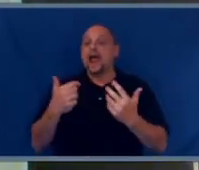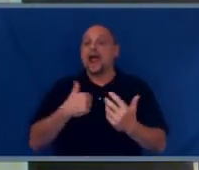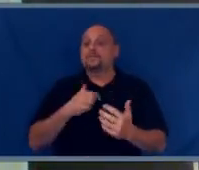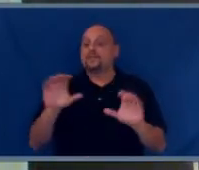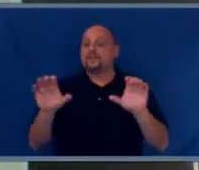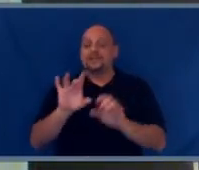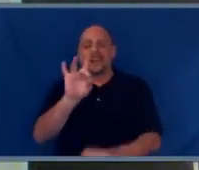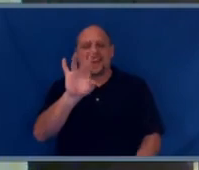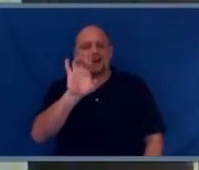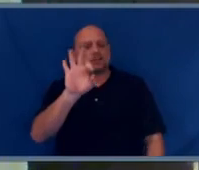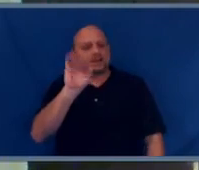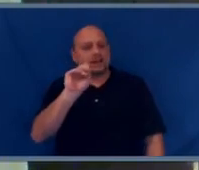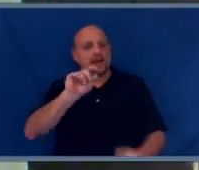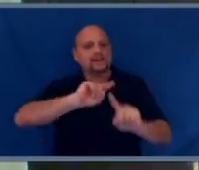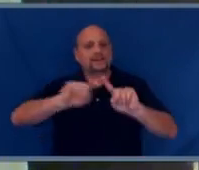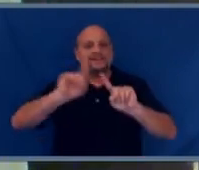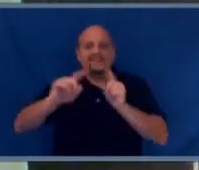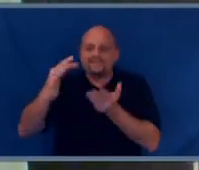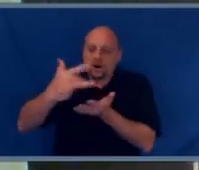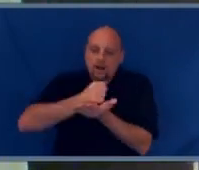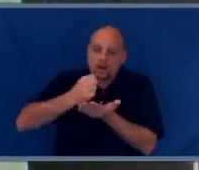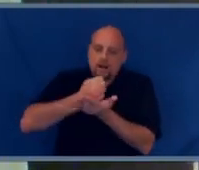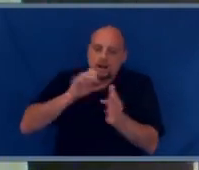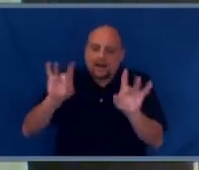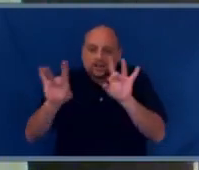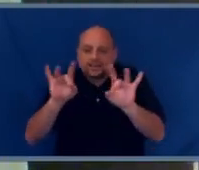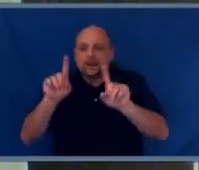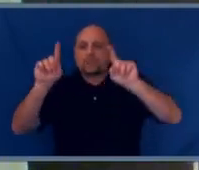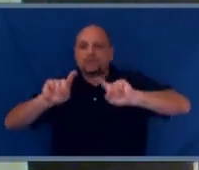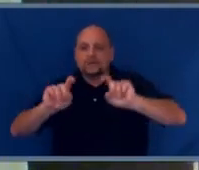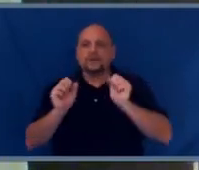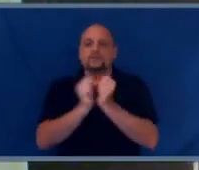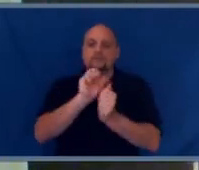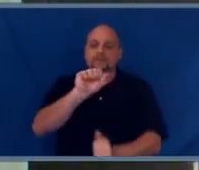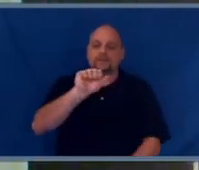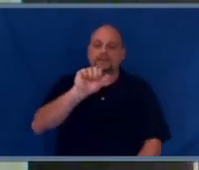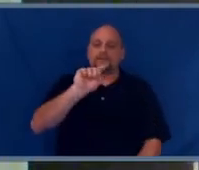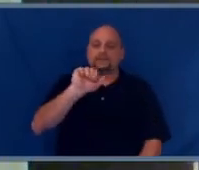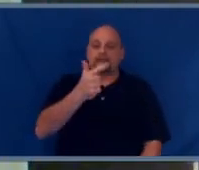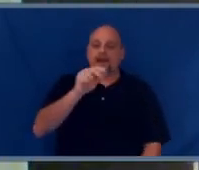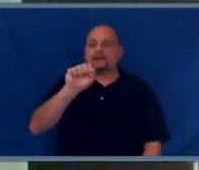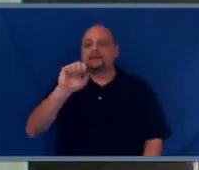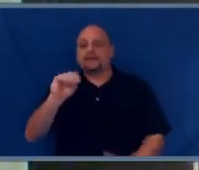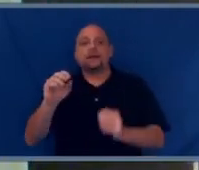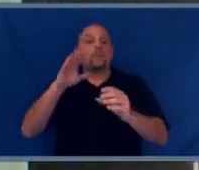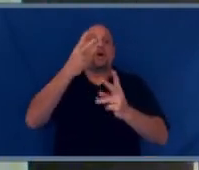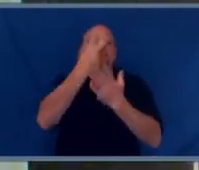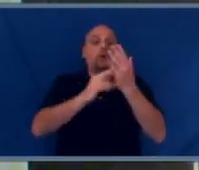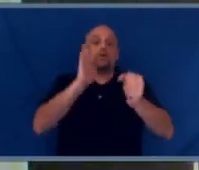HAVE DONE 890 SELECTION TESTS.